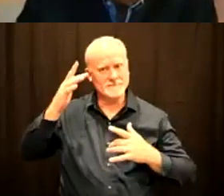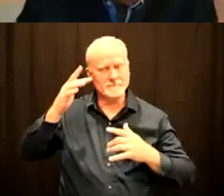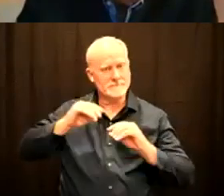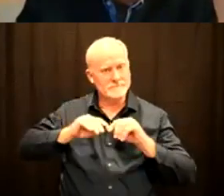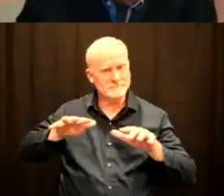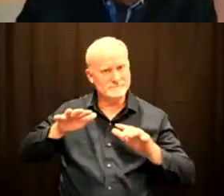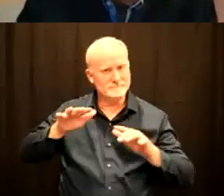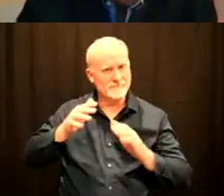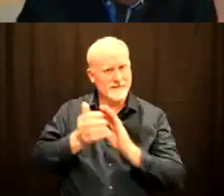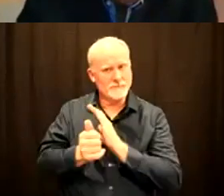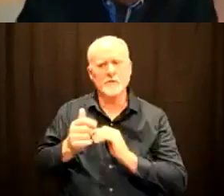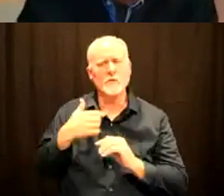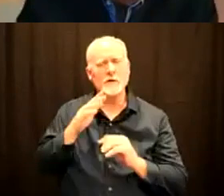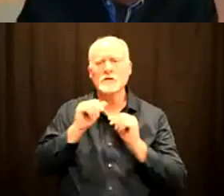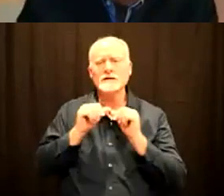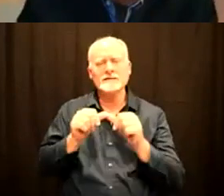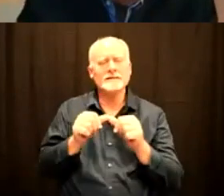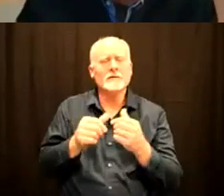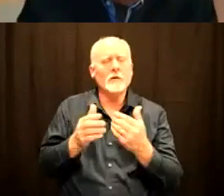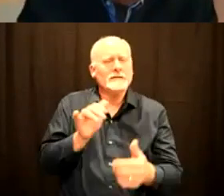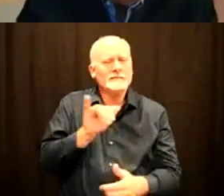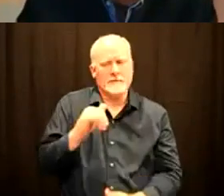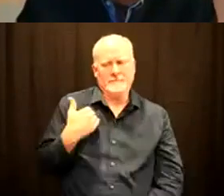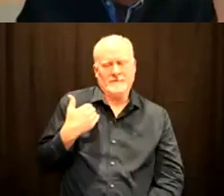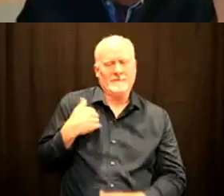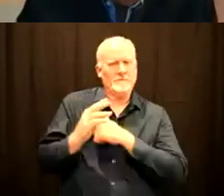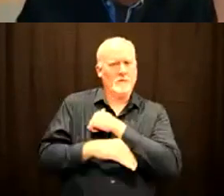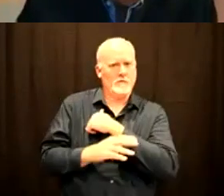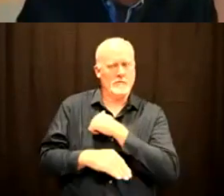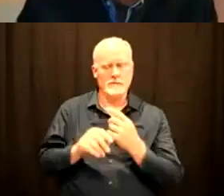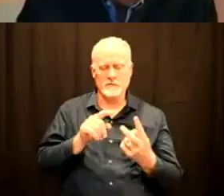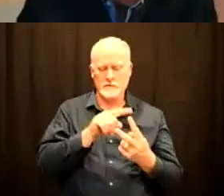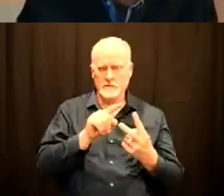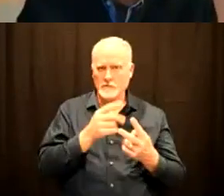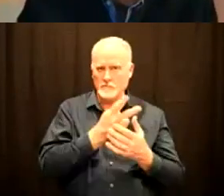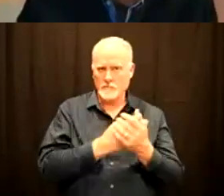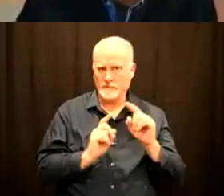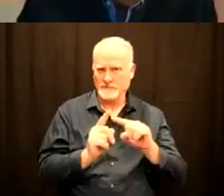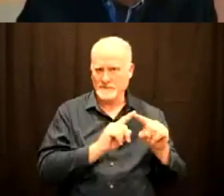spring semester much like we were in the fall a combination of different kinds of delivery formats